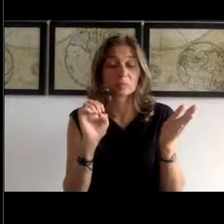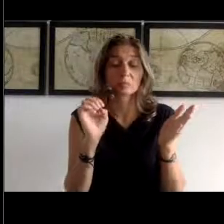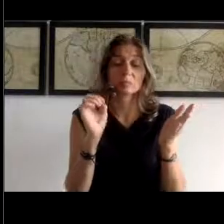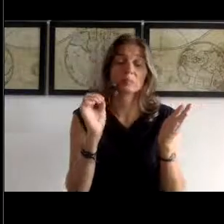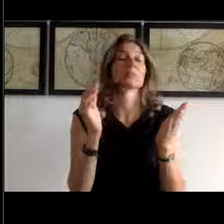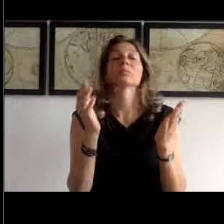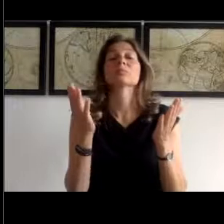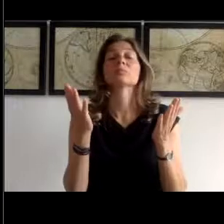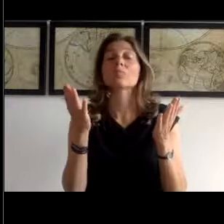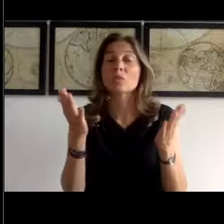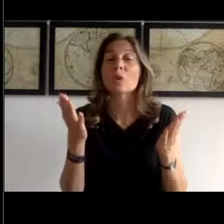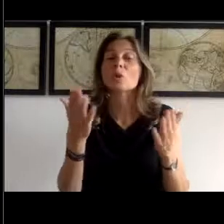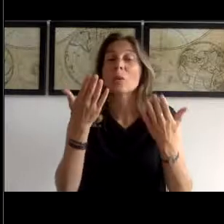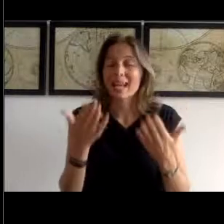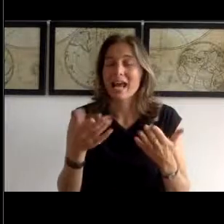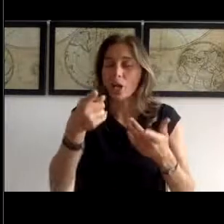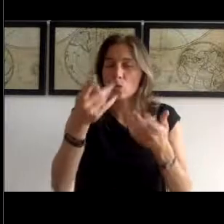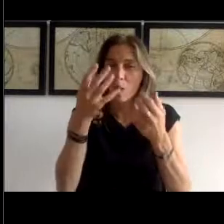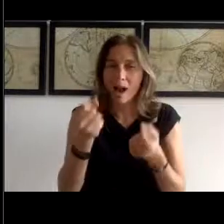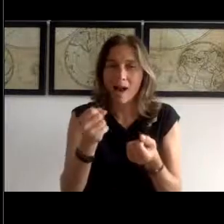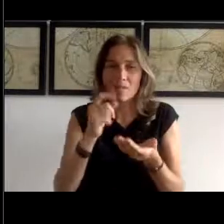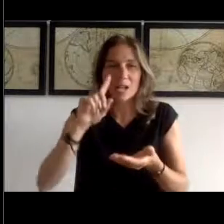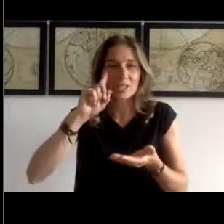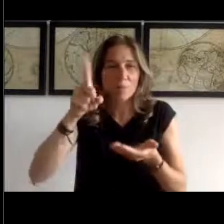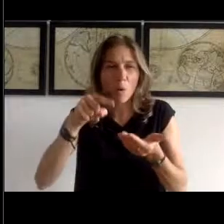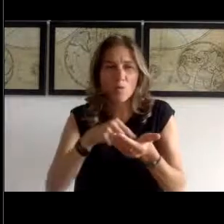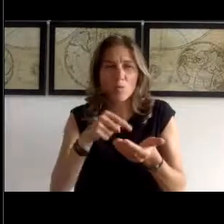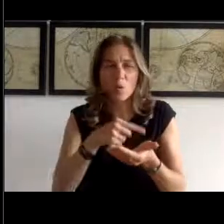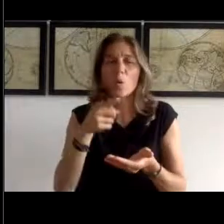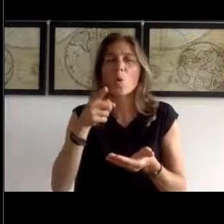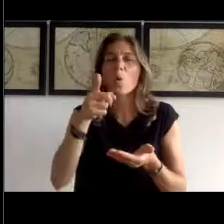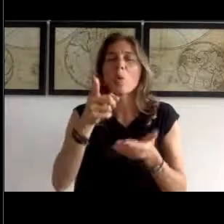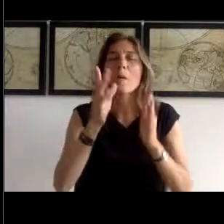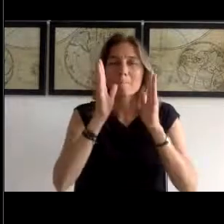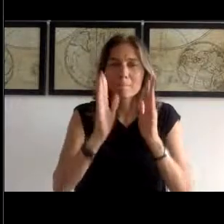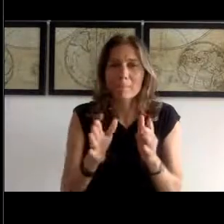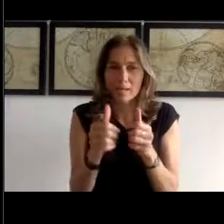that pre-visits are very impactful and beneficial tool